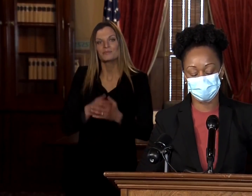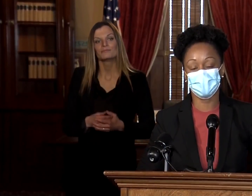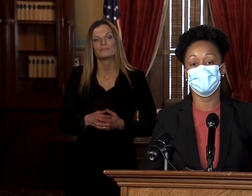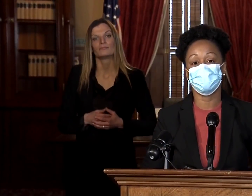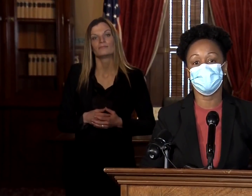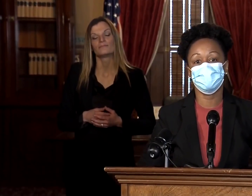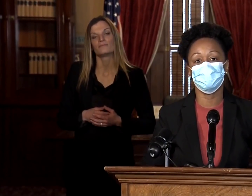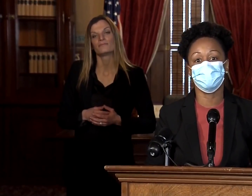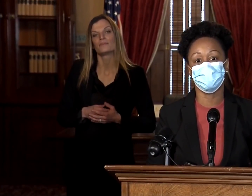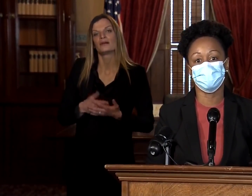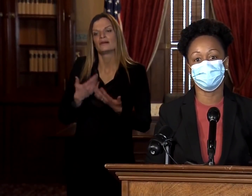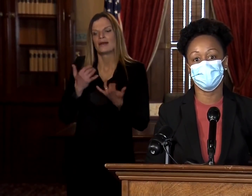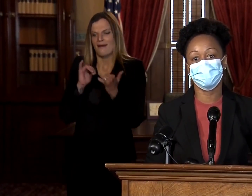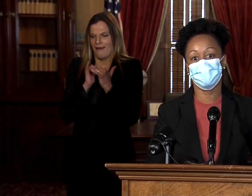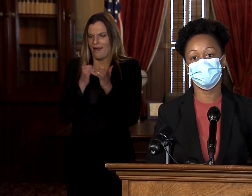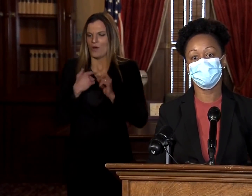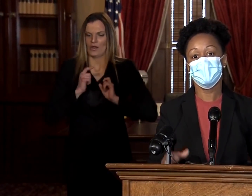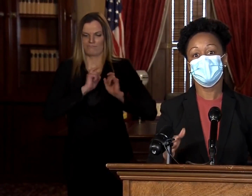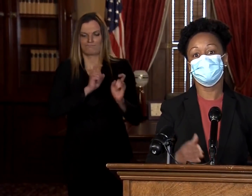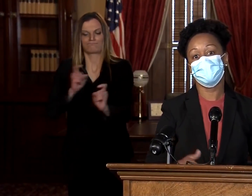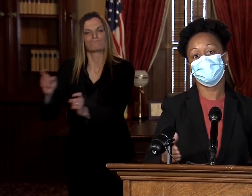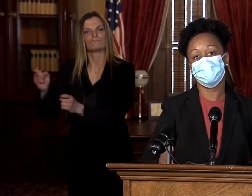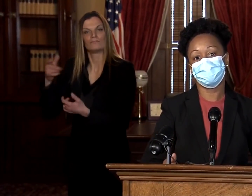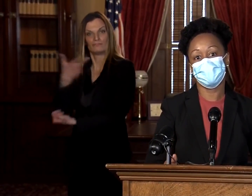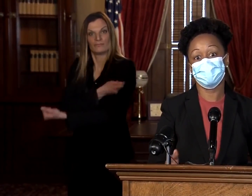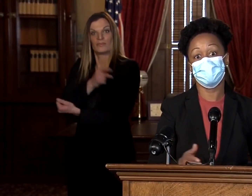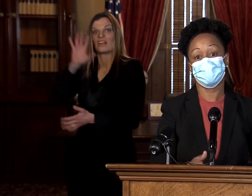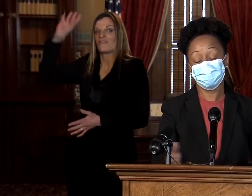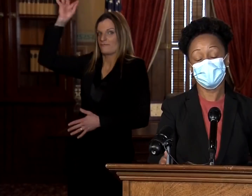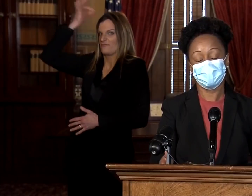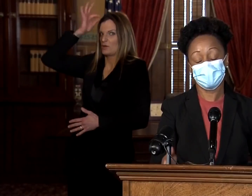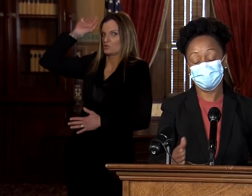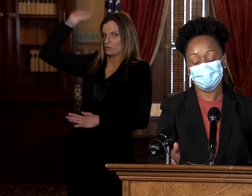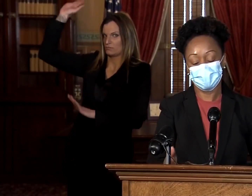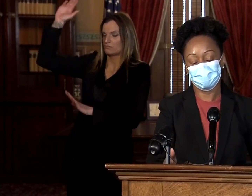address it. >> Thank you. Thank you. So the way the program, the So the way the program, the allocations work at the federal